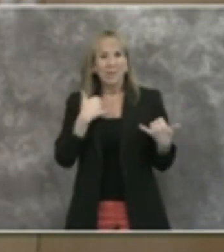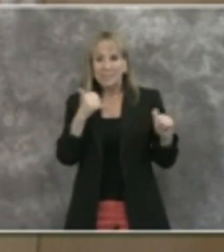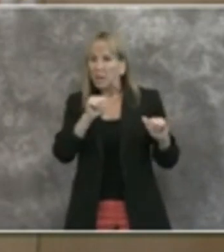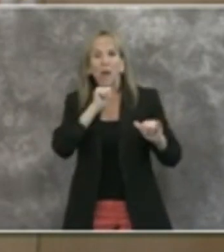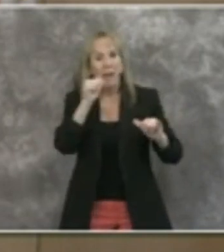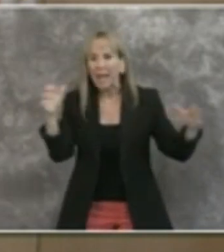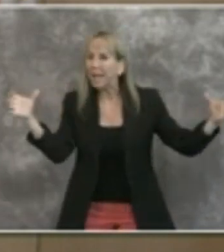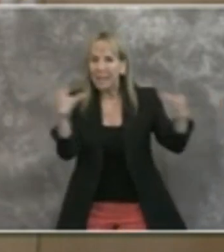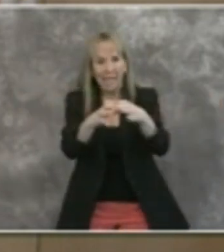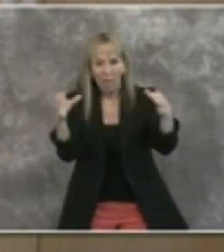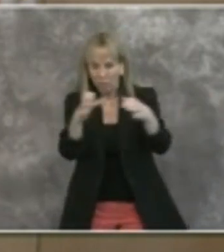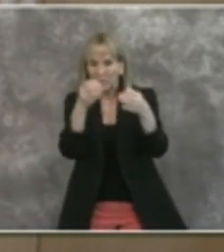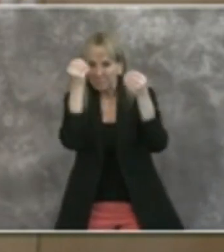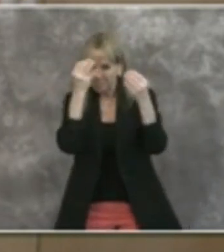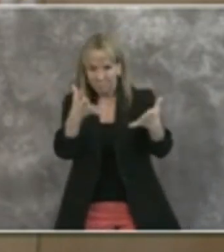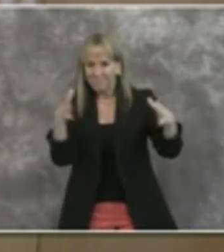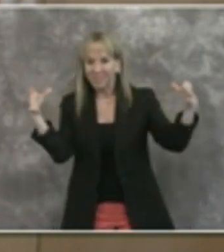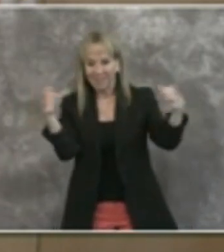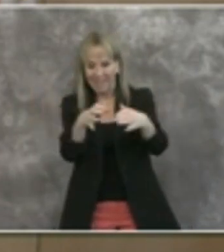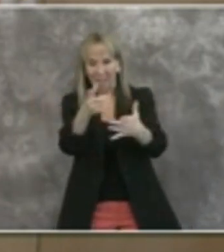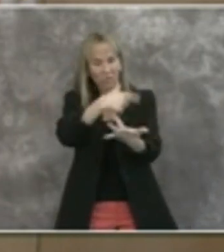WANT TO REMIND PEOPLE THAT WE